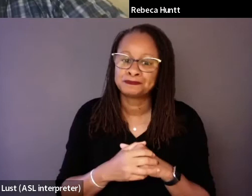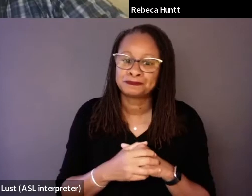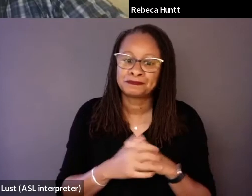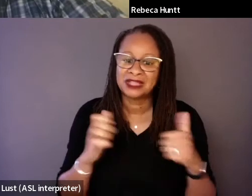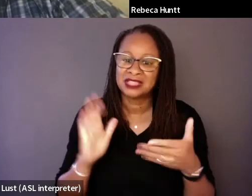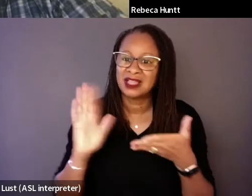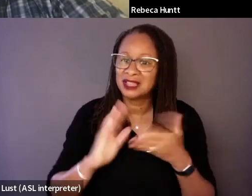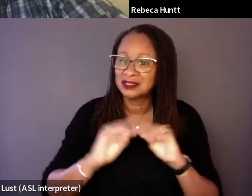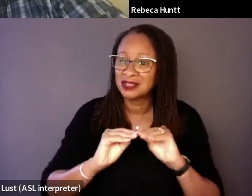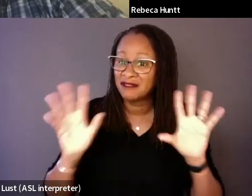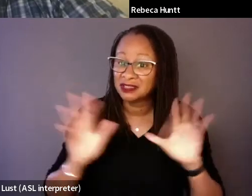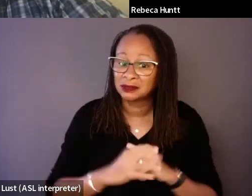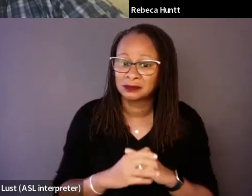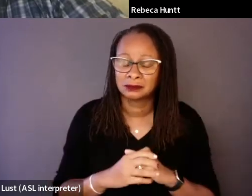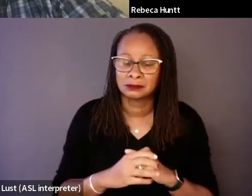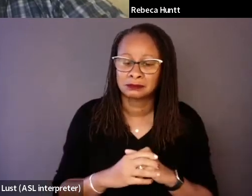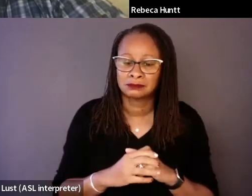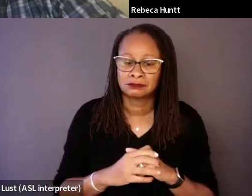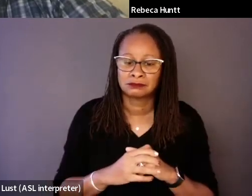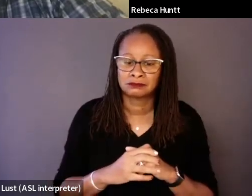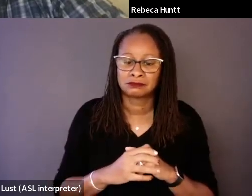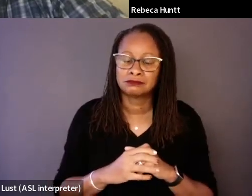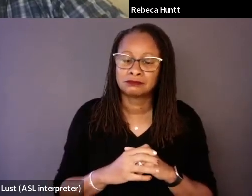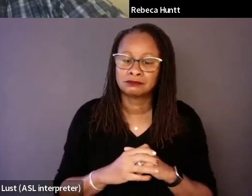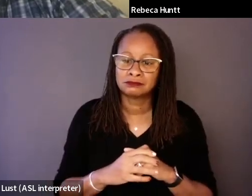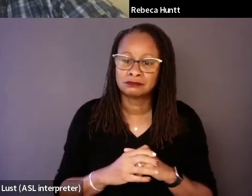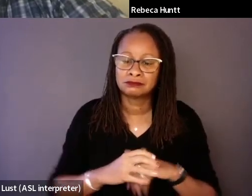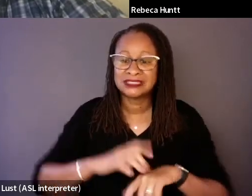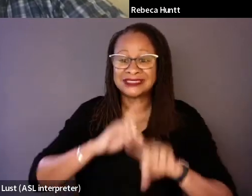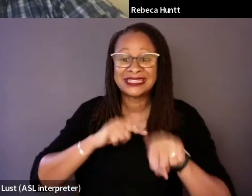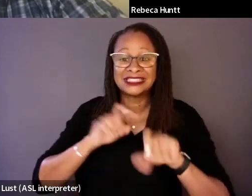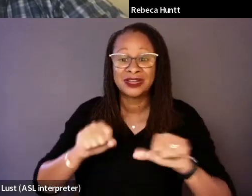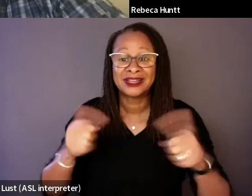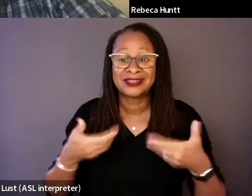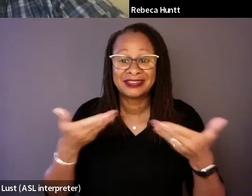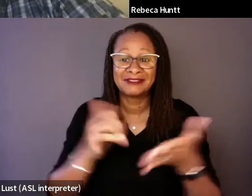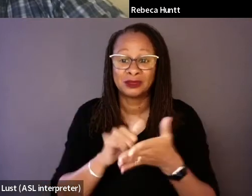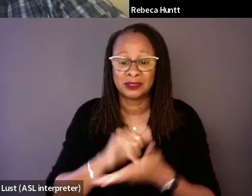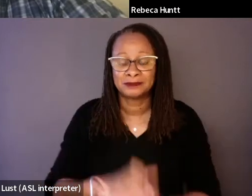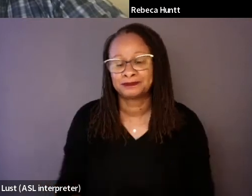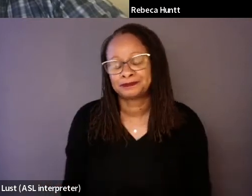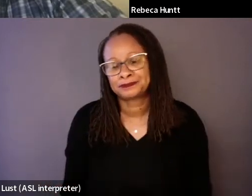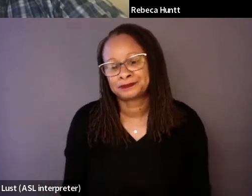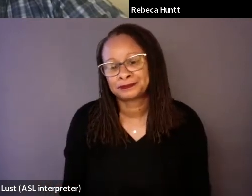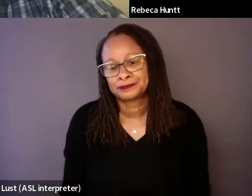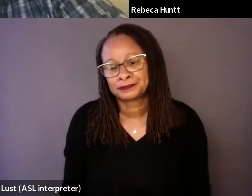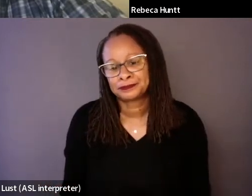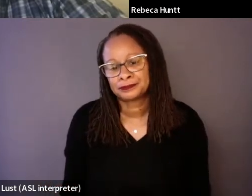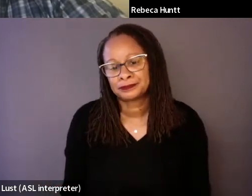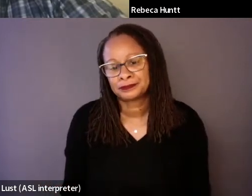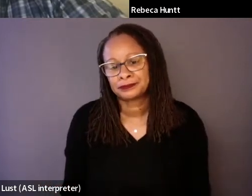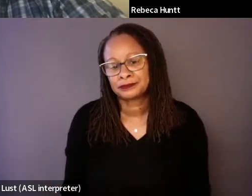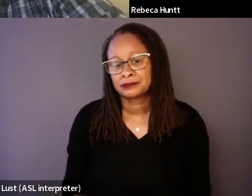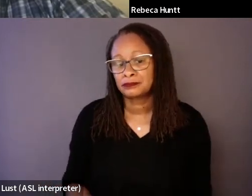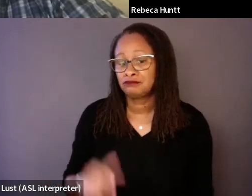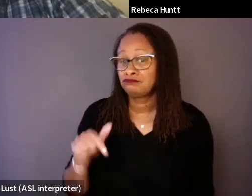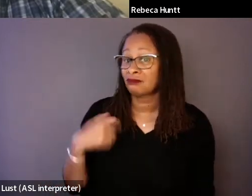But this is, you know -- like this -- the answer that I can give to that is in Latino America, the